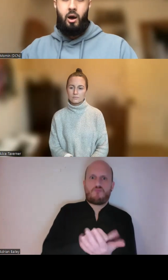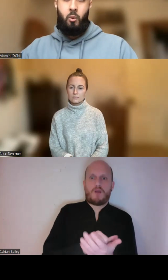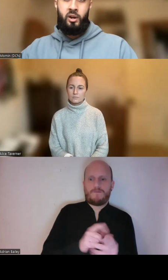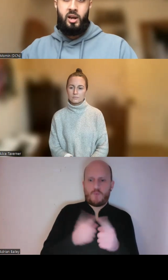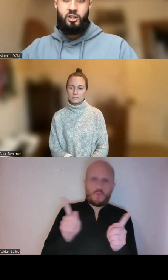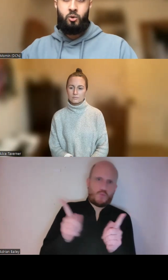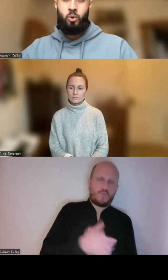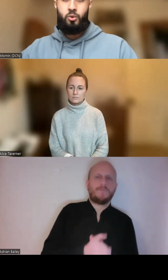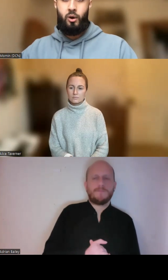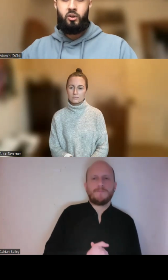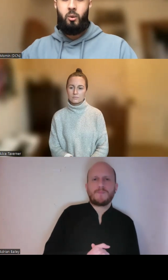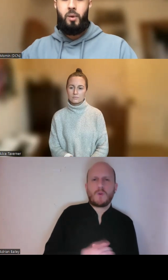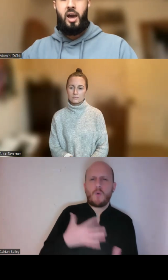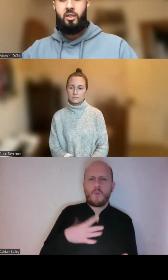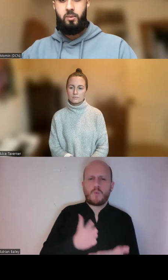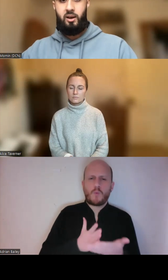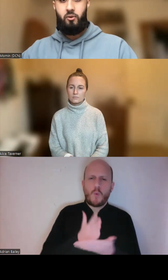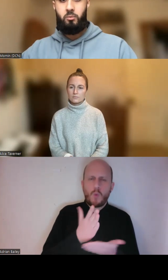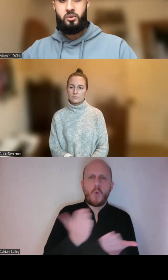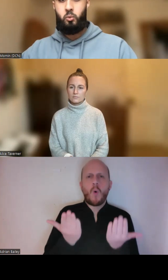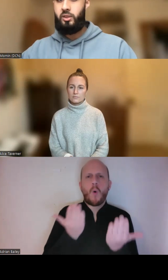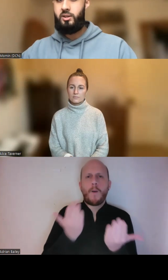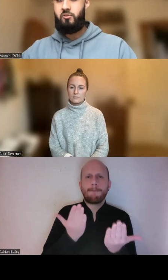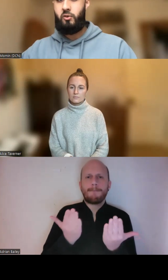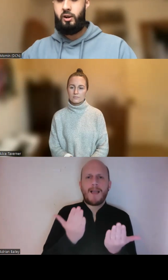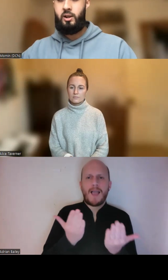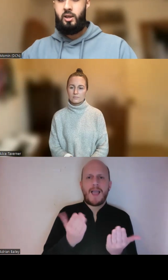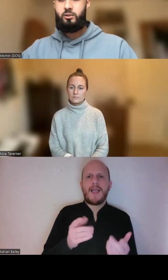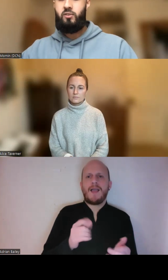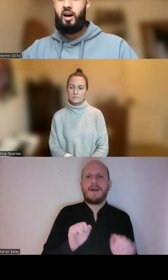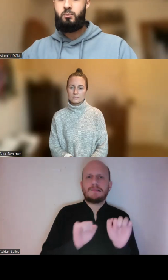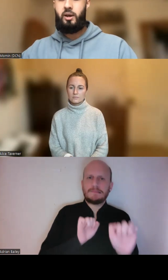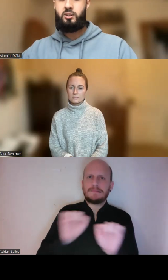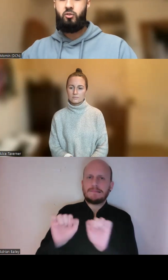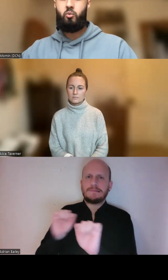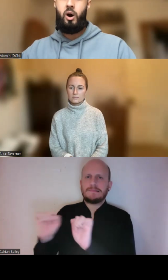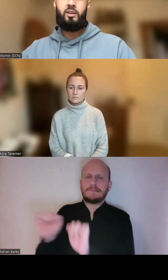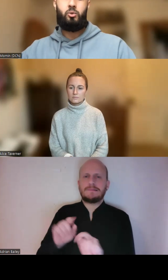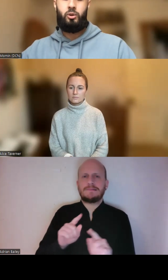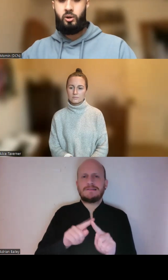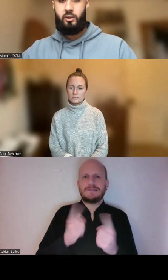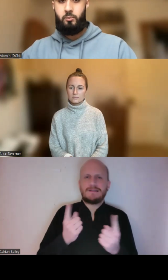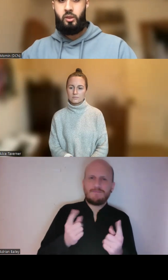I wanted to actually go through and compare the platforms with different aspects of why you would look at them.